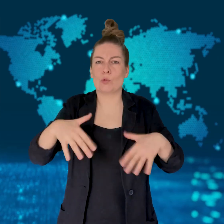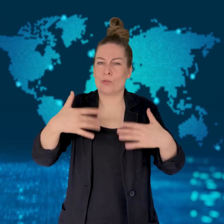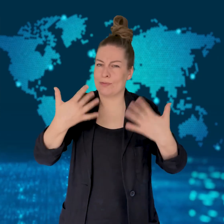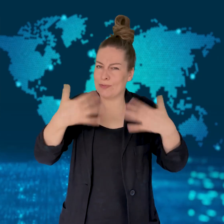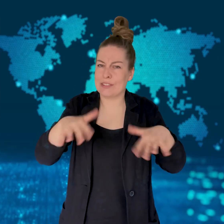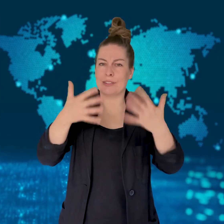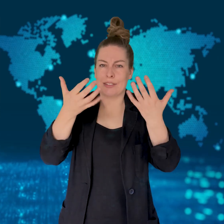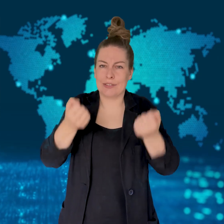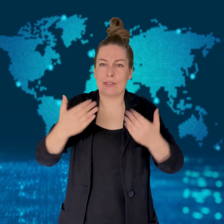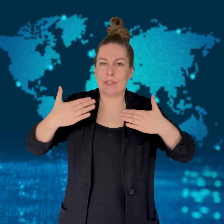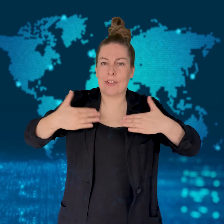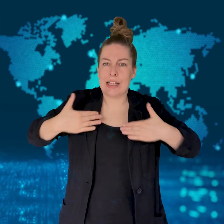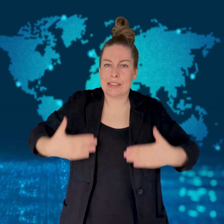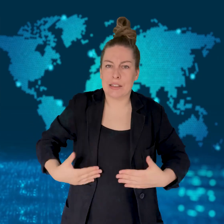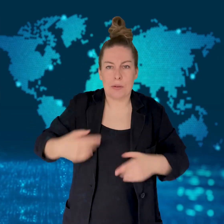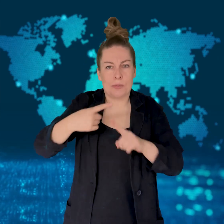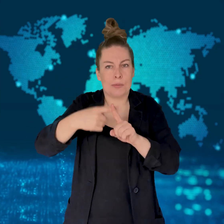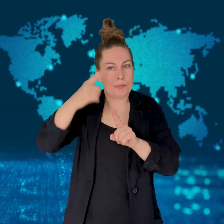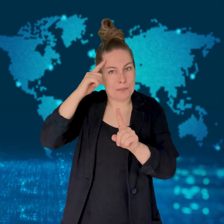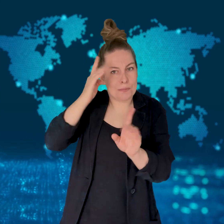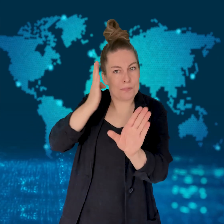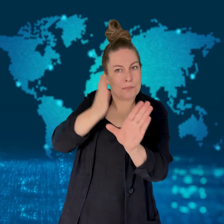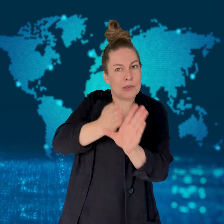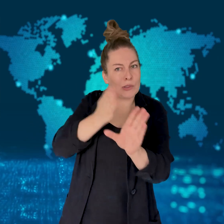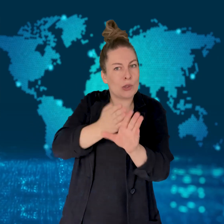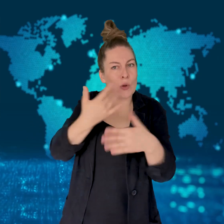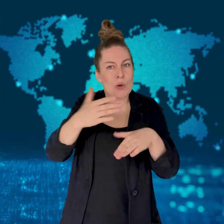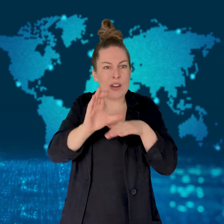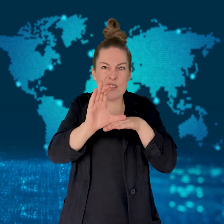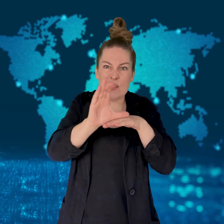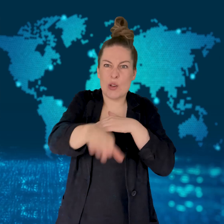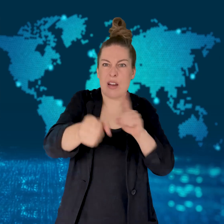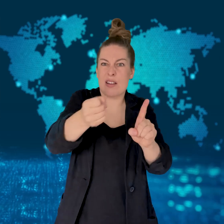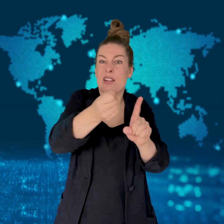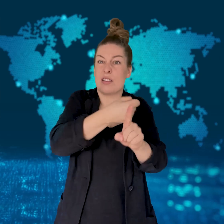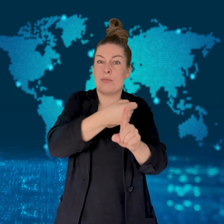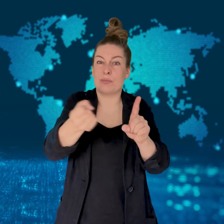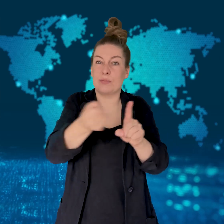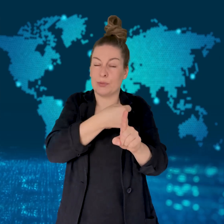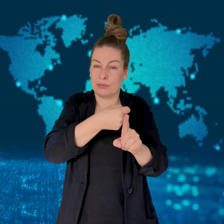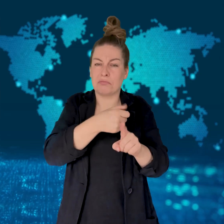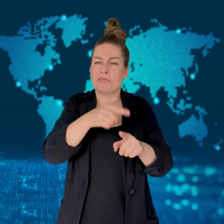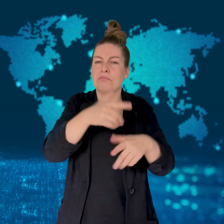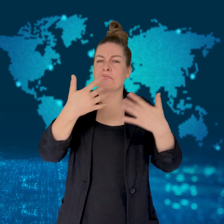and psychological abuse.